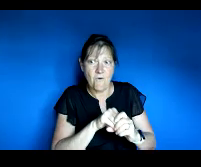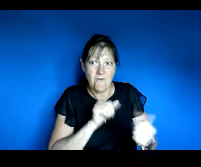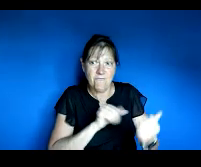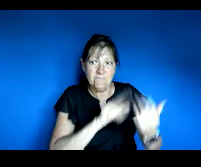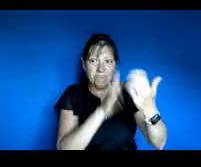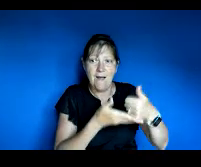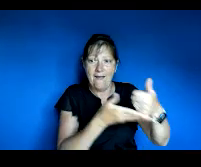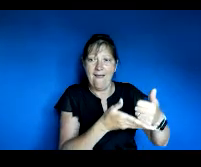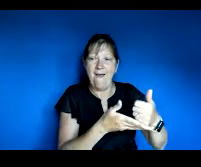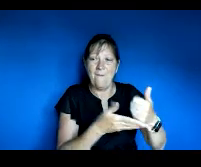to the best of our abilities.